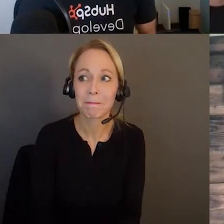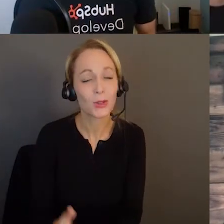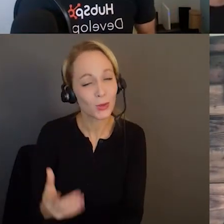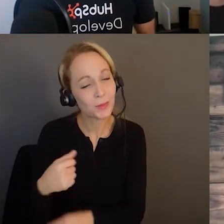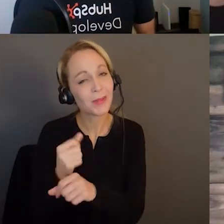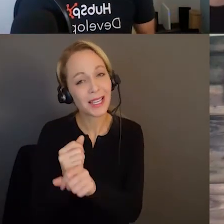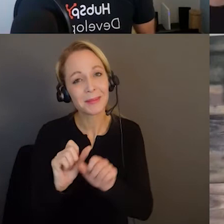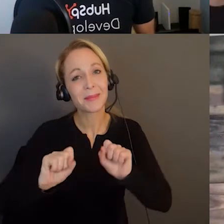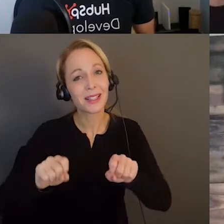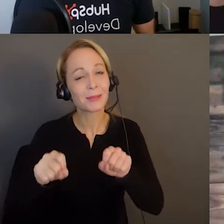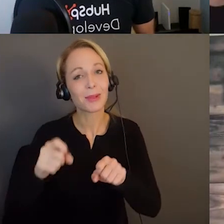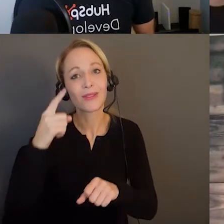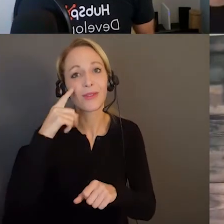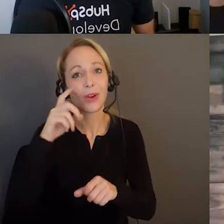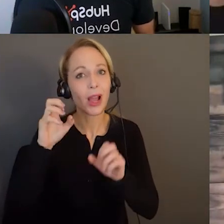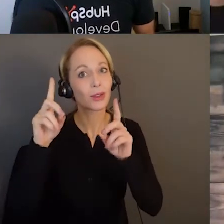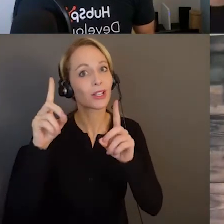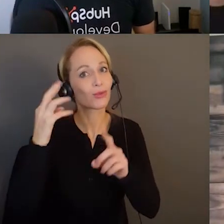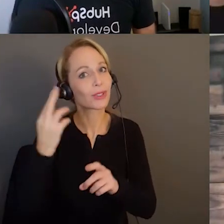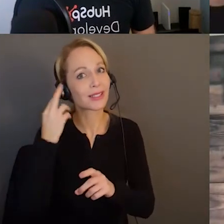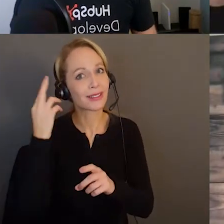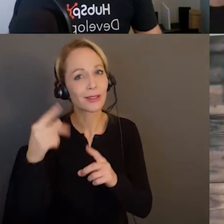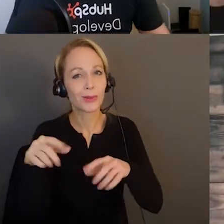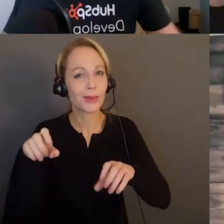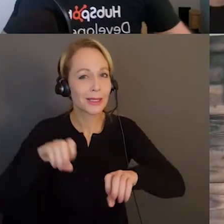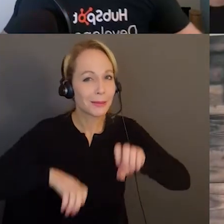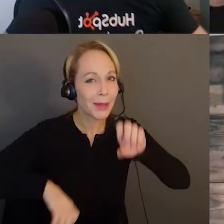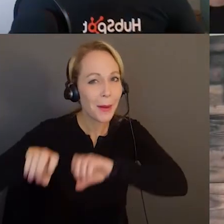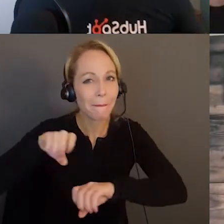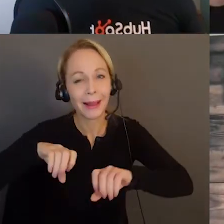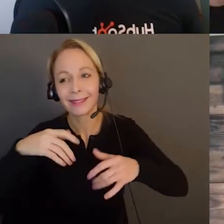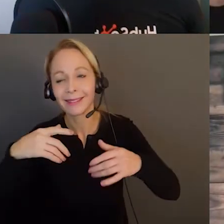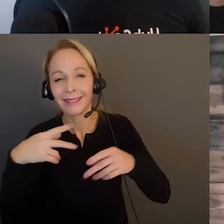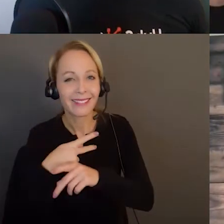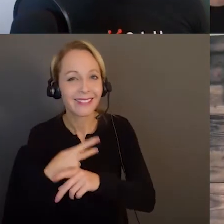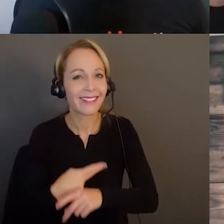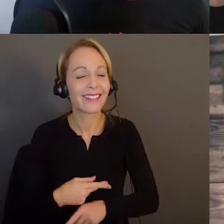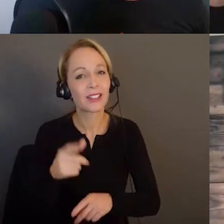AND TO MAKE IT POSSIBLE FOR THE CUSTOMERS AND TO EXPERIMENT.